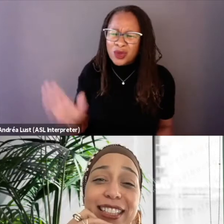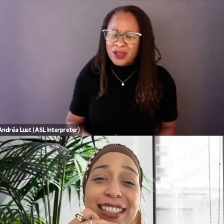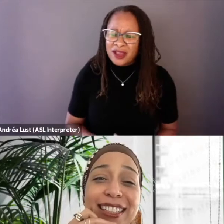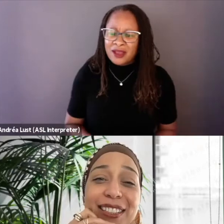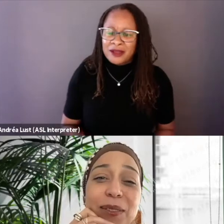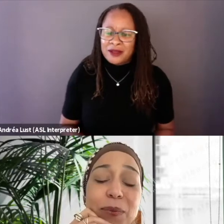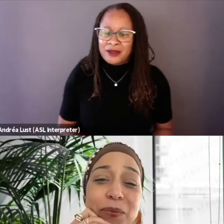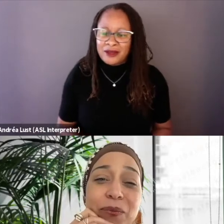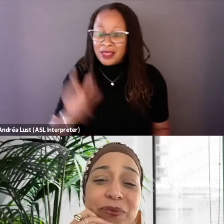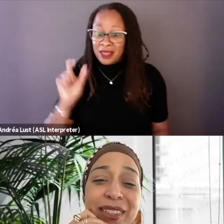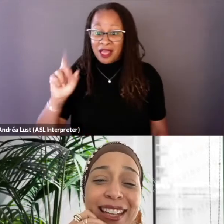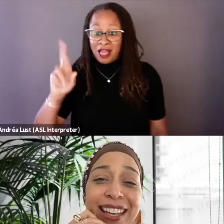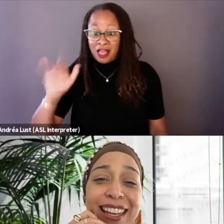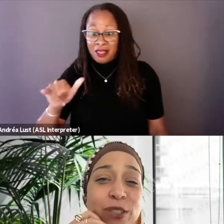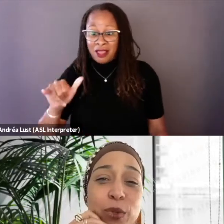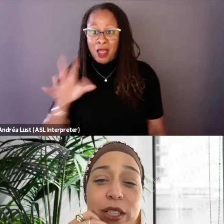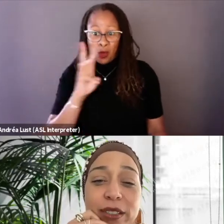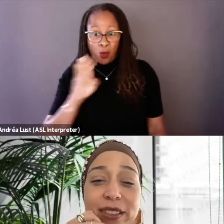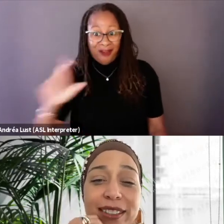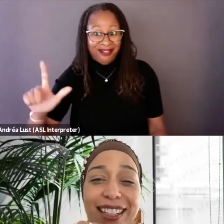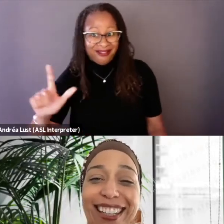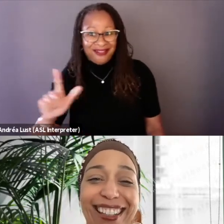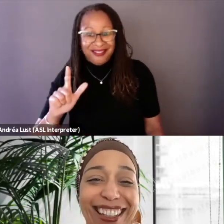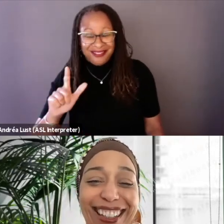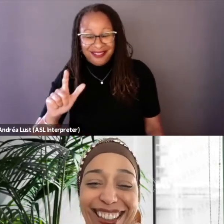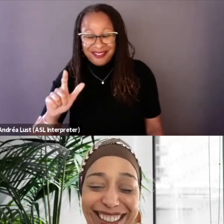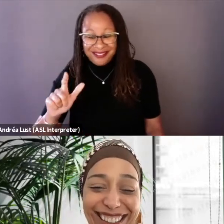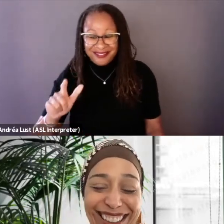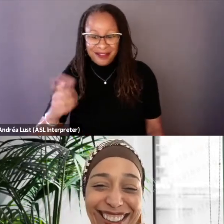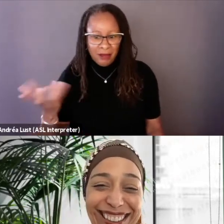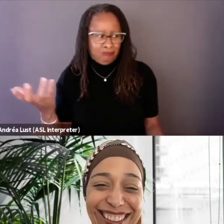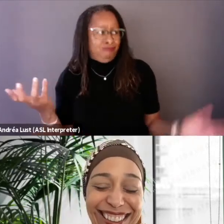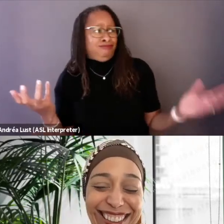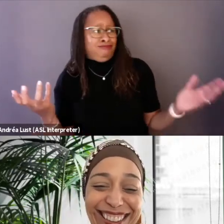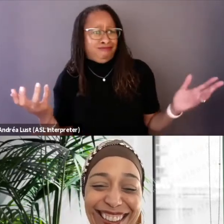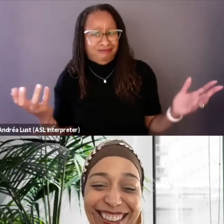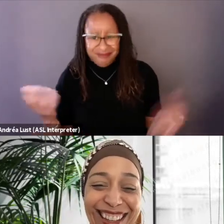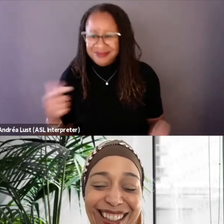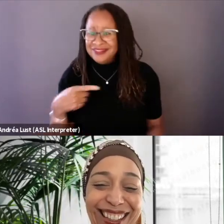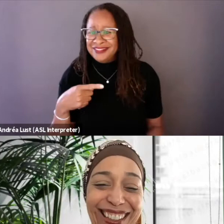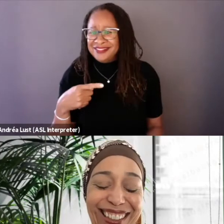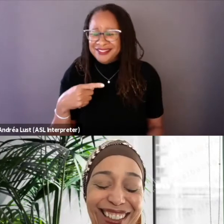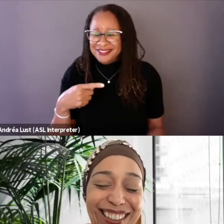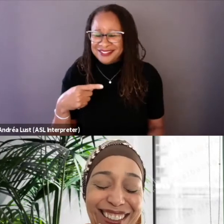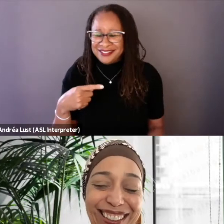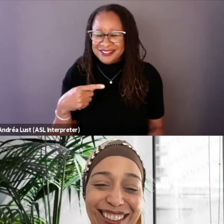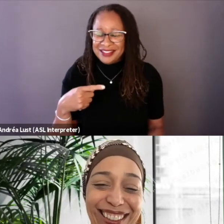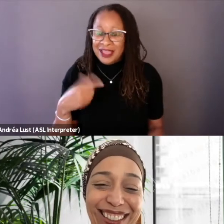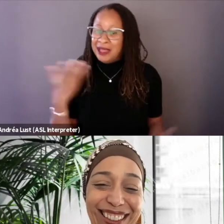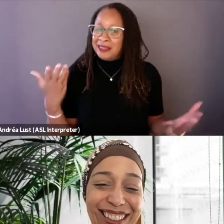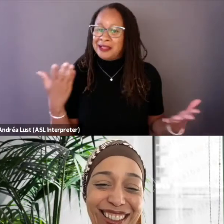Will is- Is Will. No, but this part of Will's vision